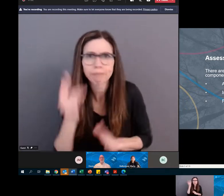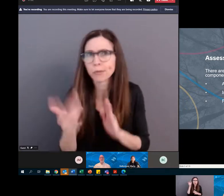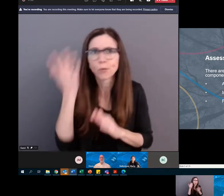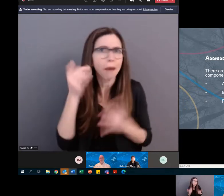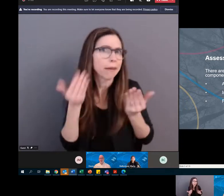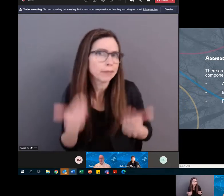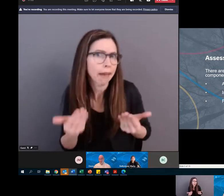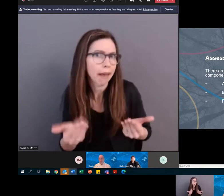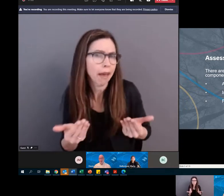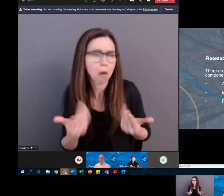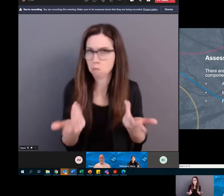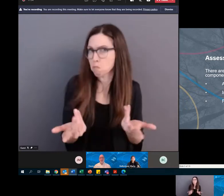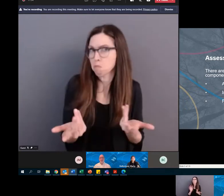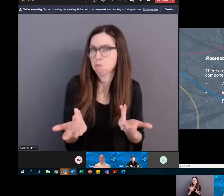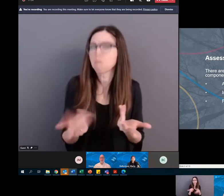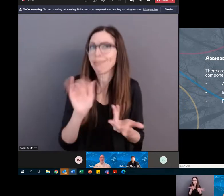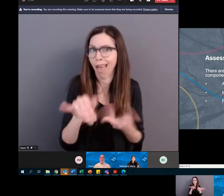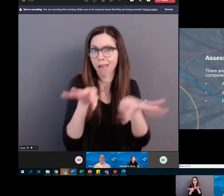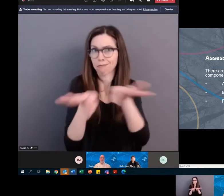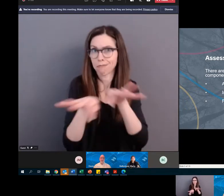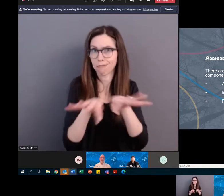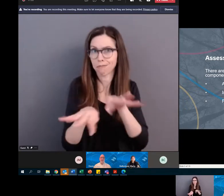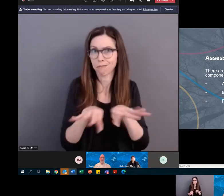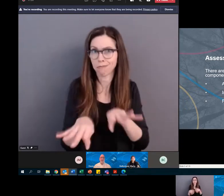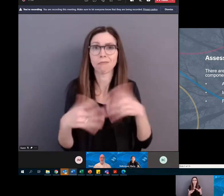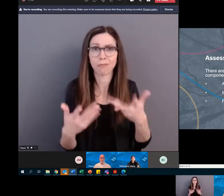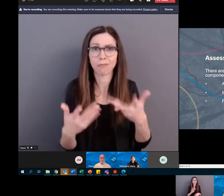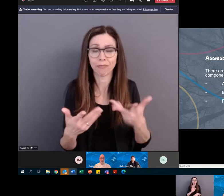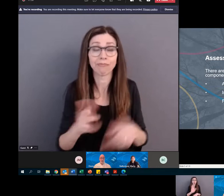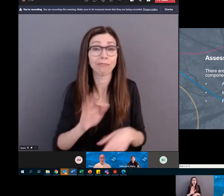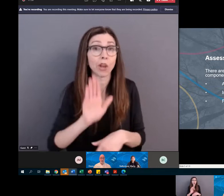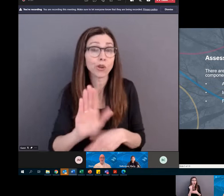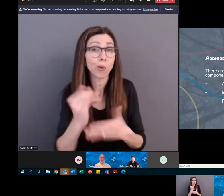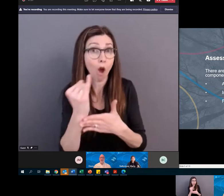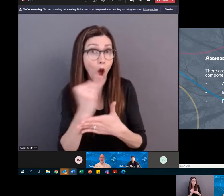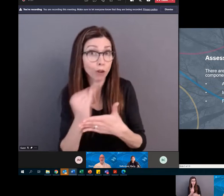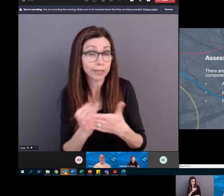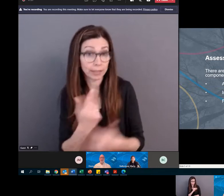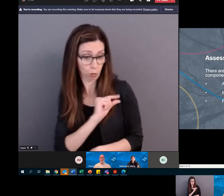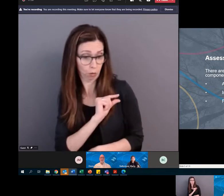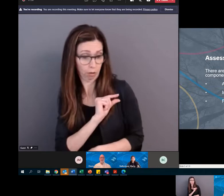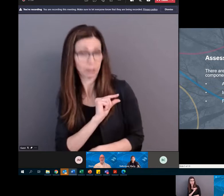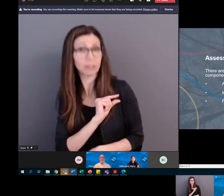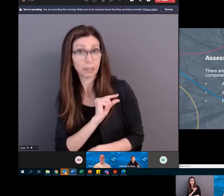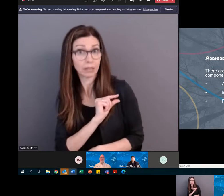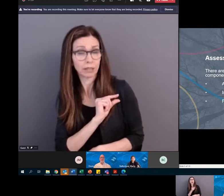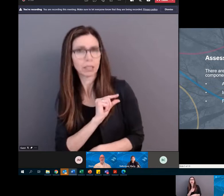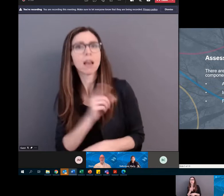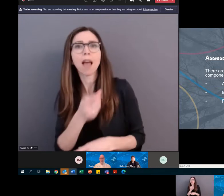artistic quality of the work as demonstrated by the project description